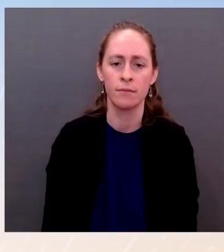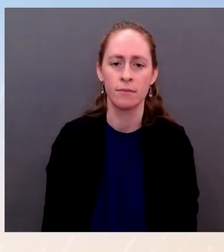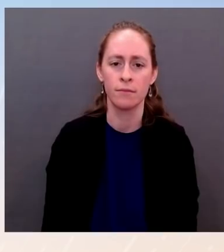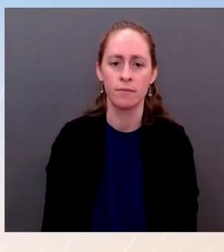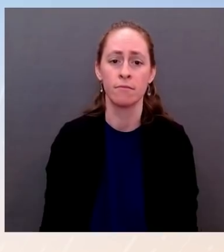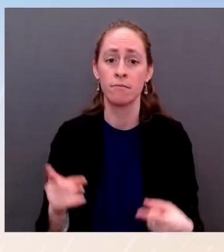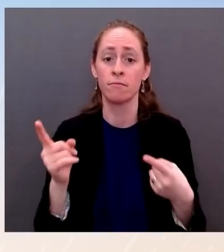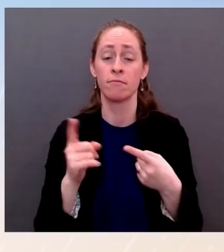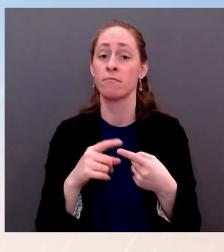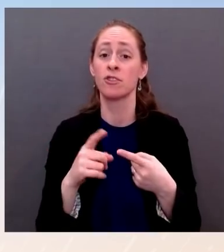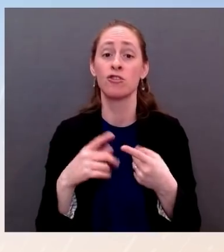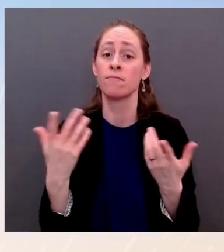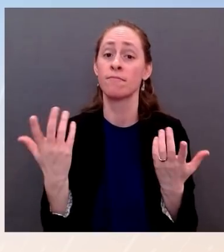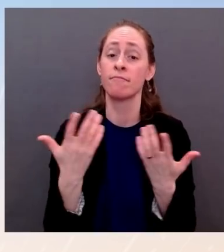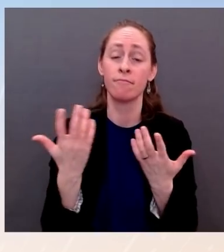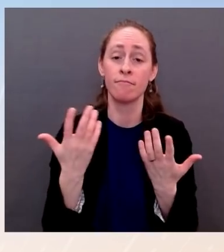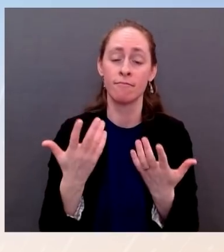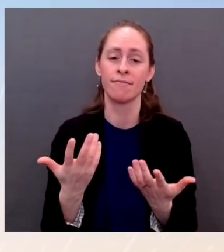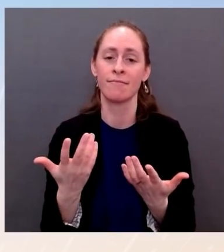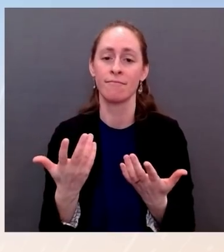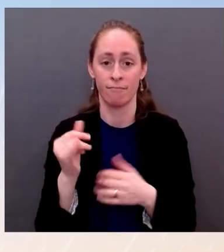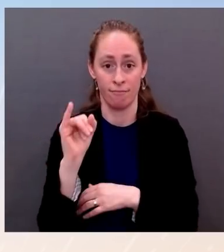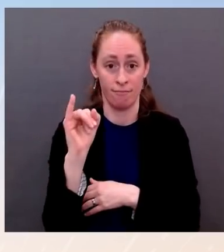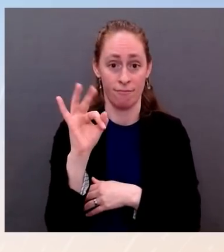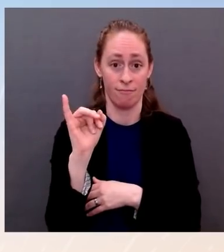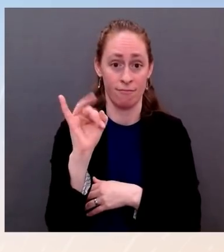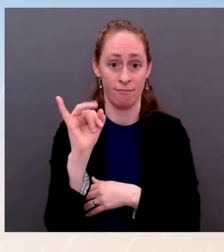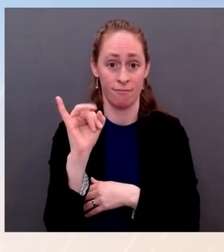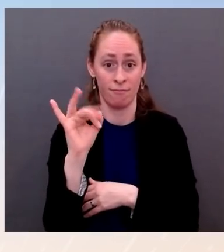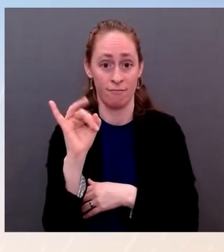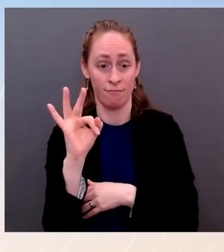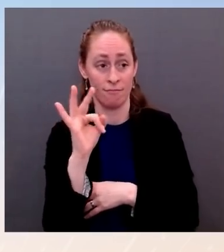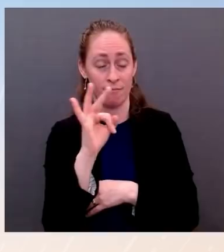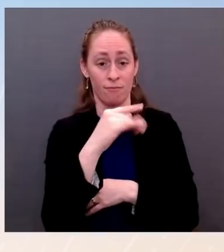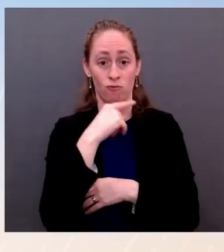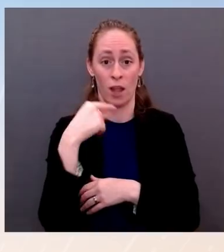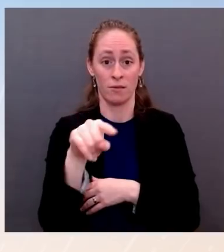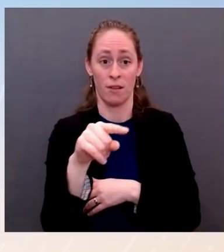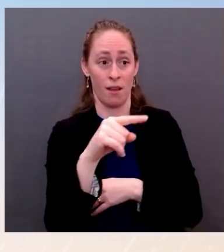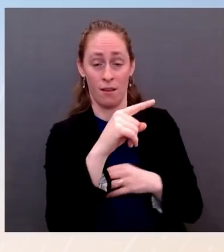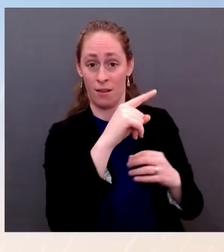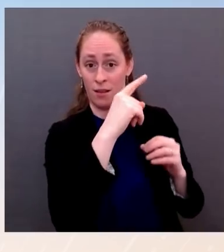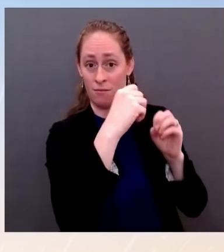you know, that's kind of between Russia and China. And Putin will obviously have to decide what he wants to do on that front.